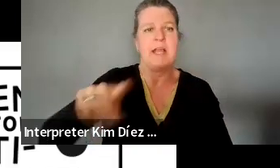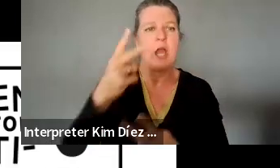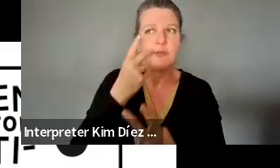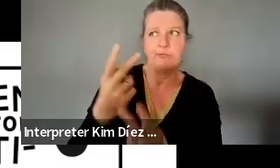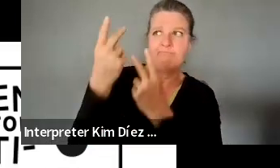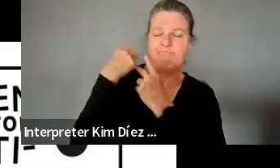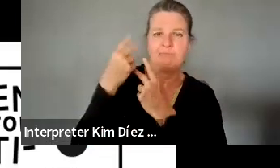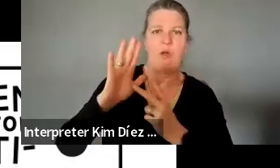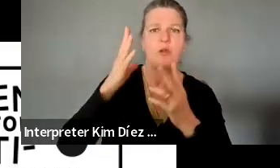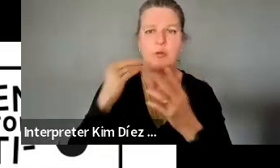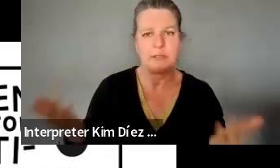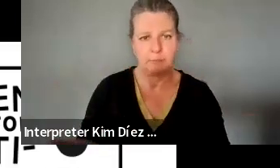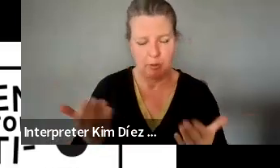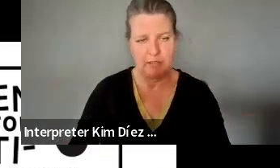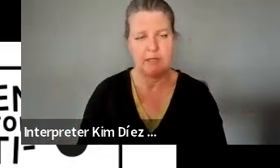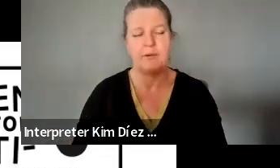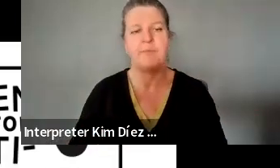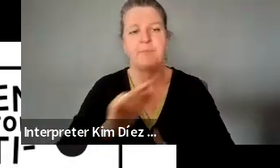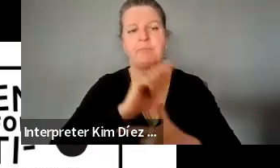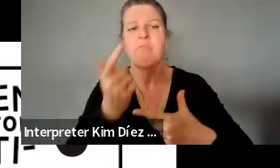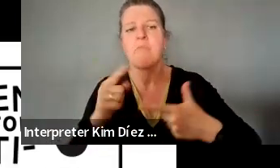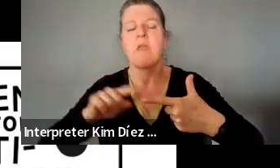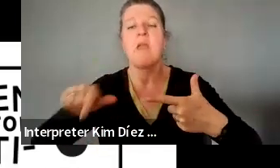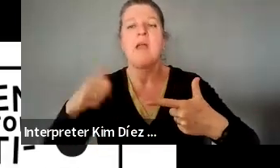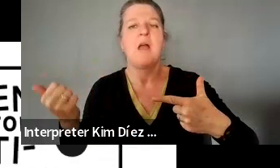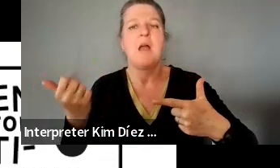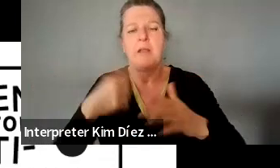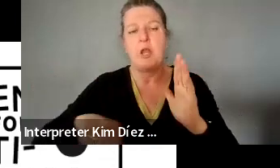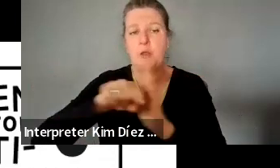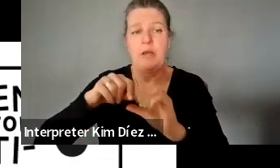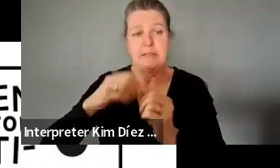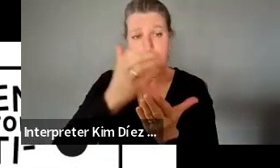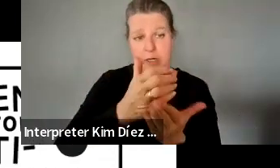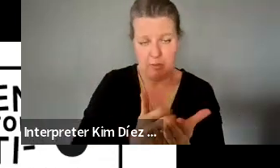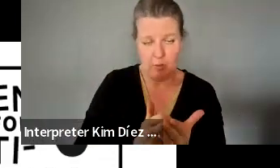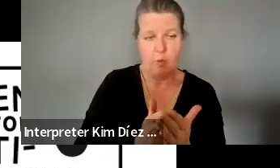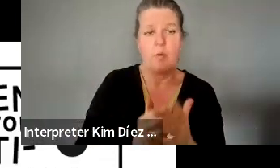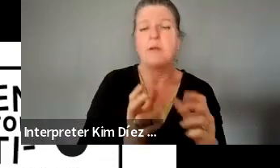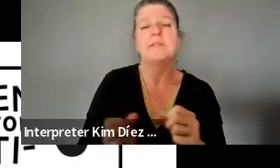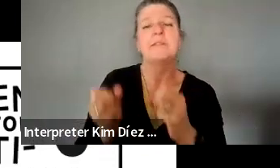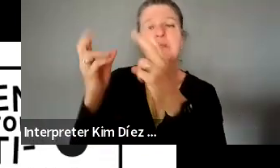You'll also find another assignment in the course, which is uploading your syllabus